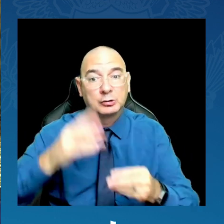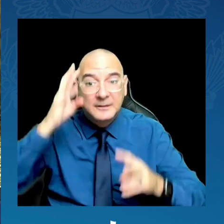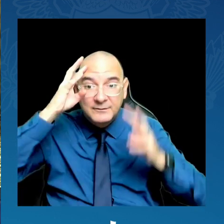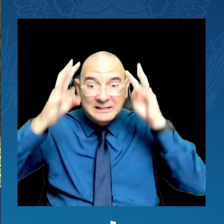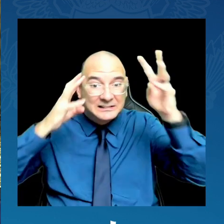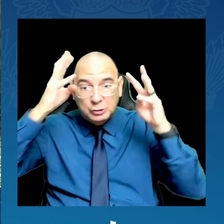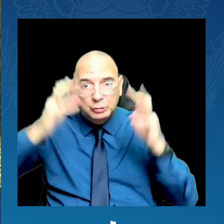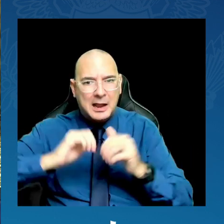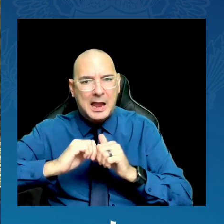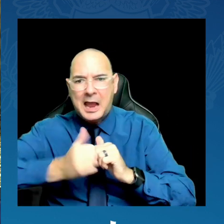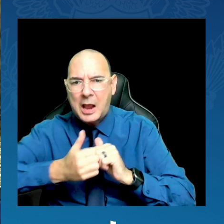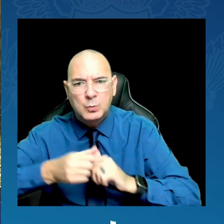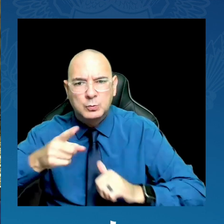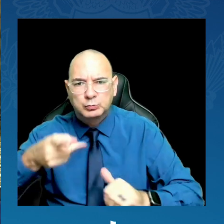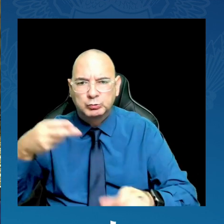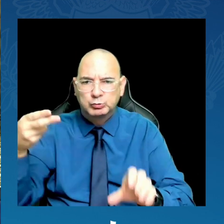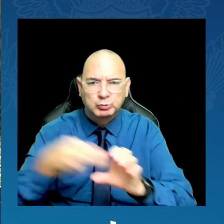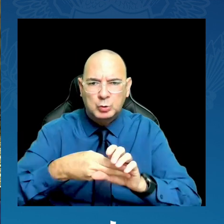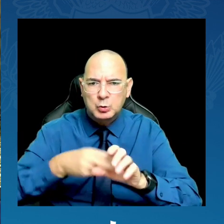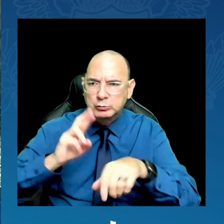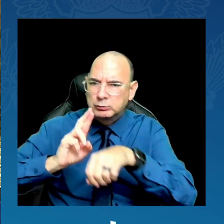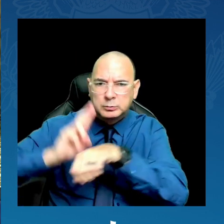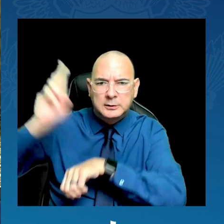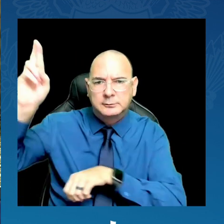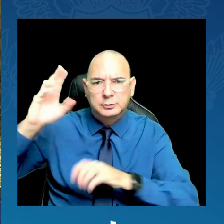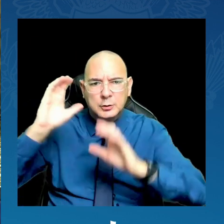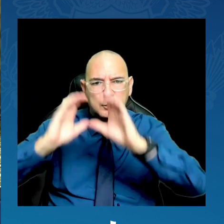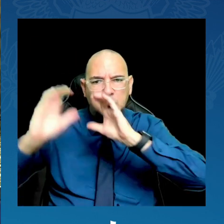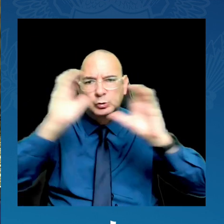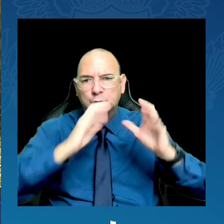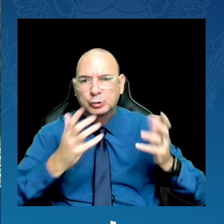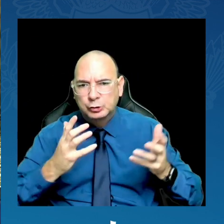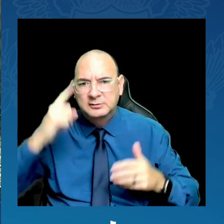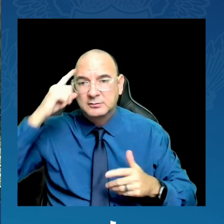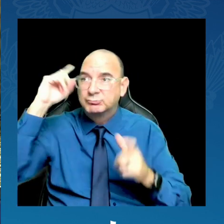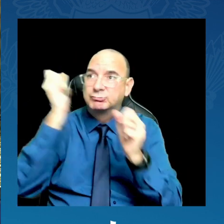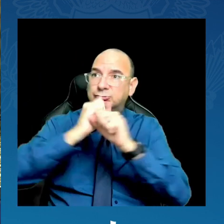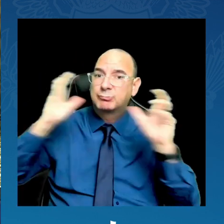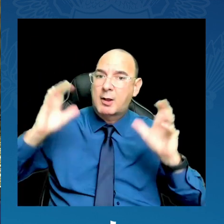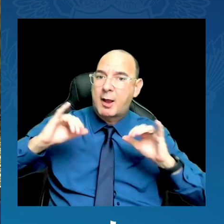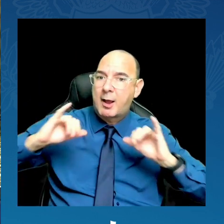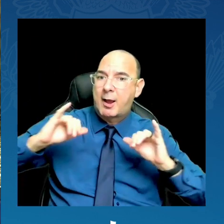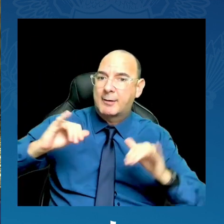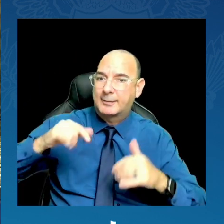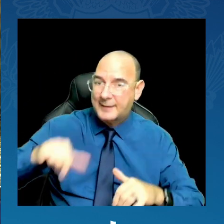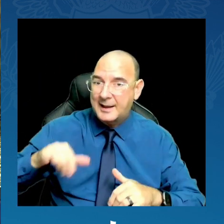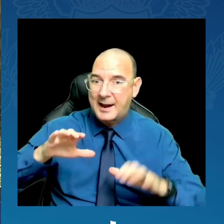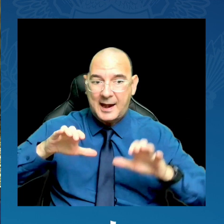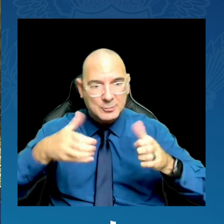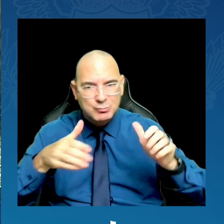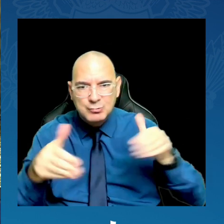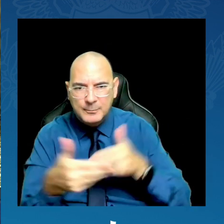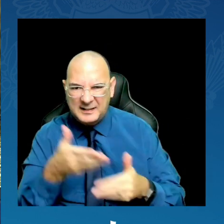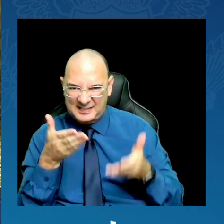Students can dream big when they're in classrooms like we just heard Mr. Vanda speak about. So to that end, the Department of Education